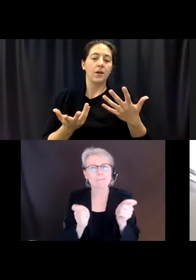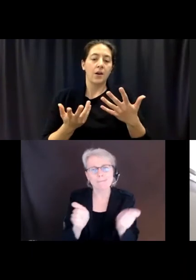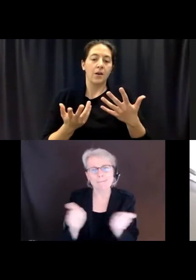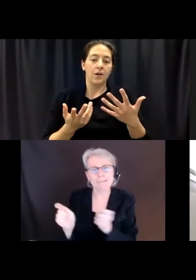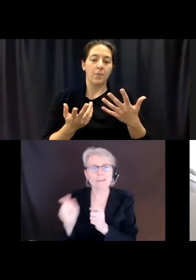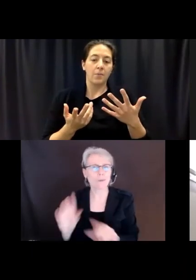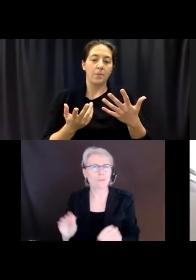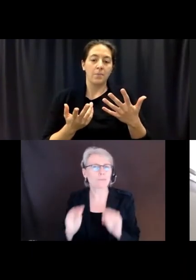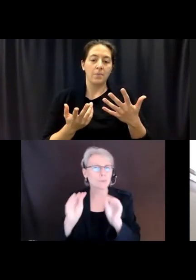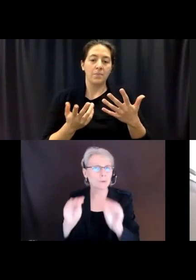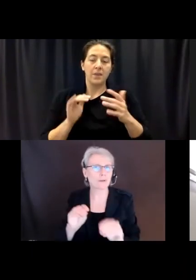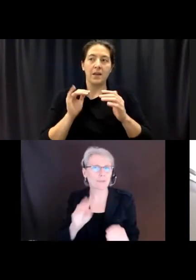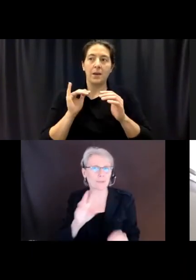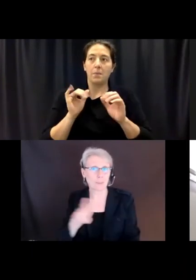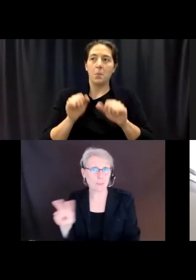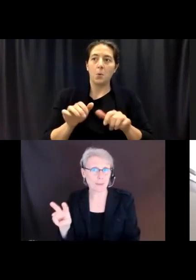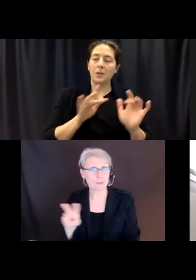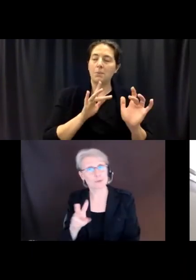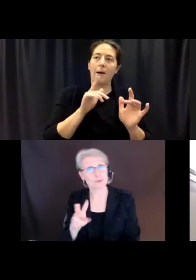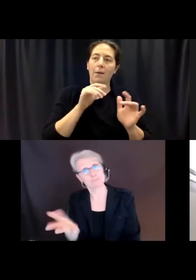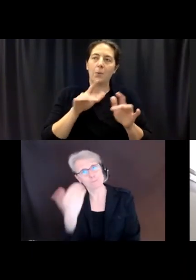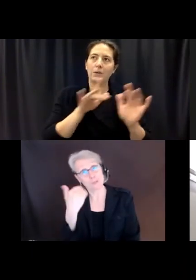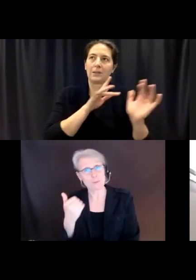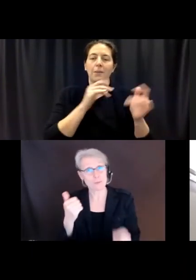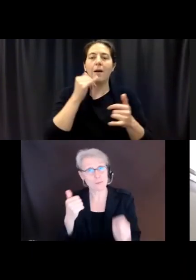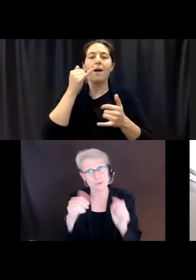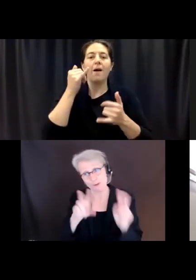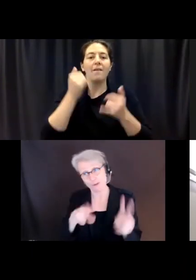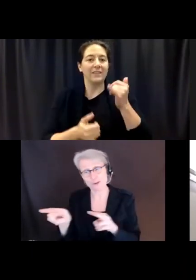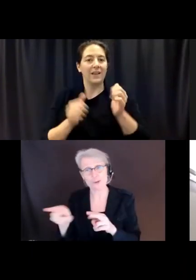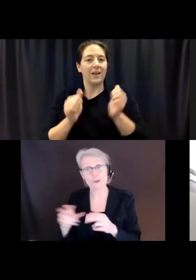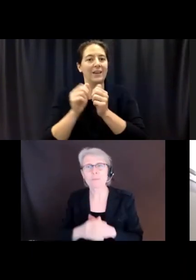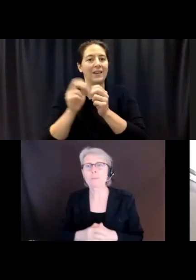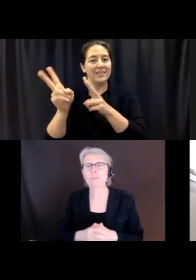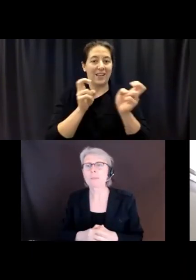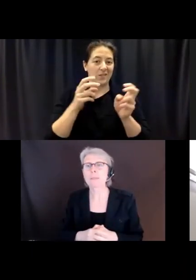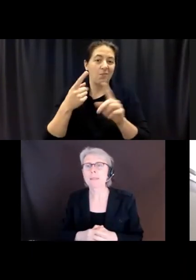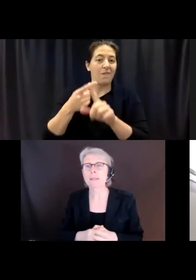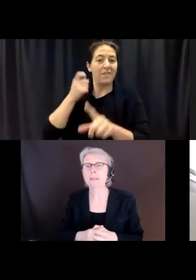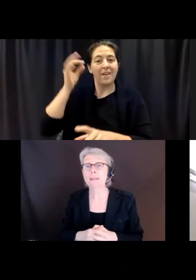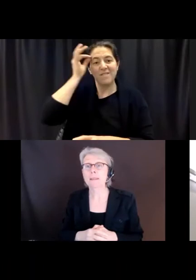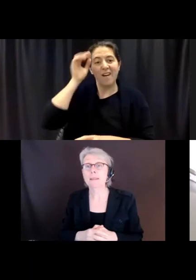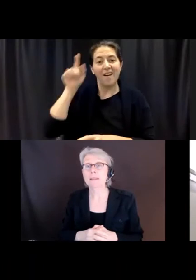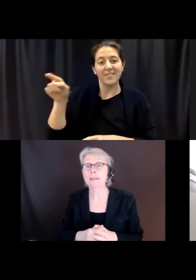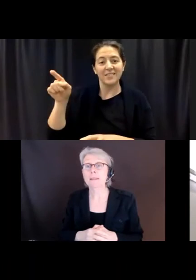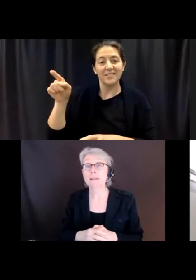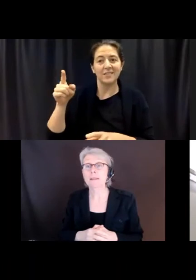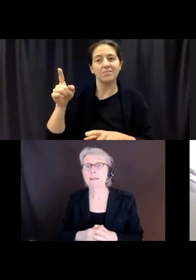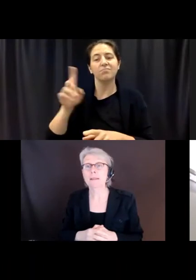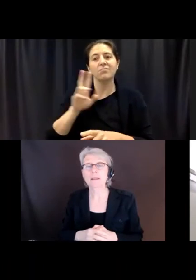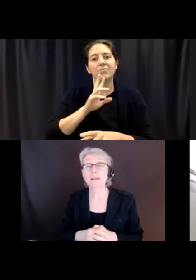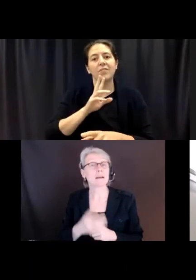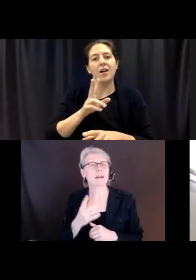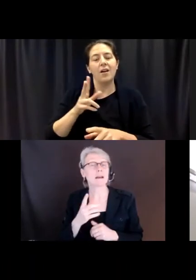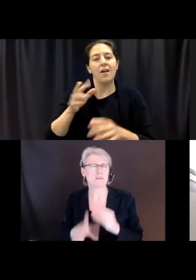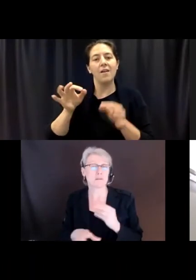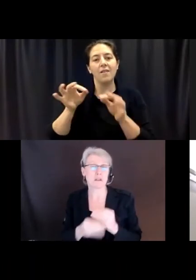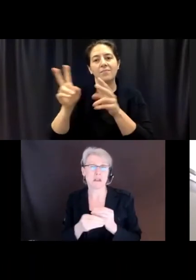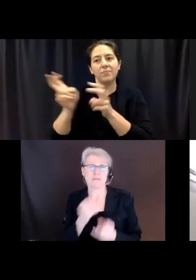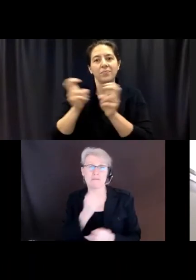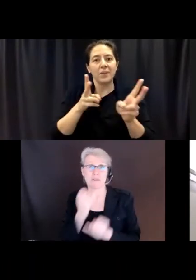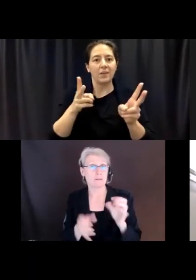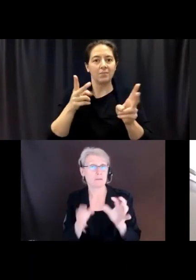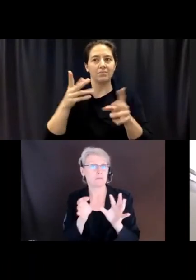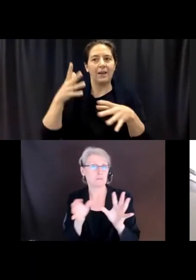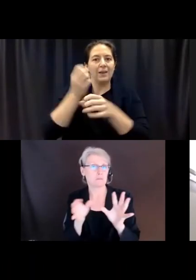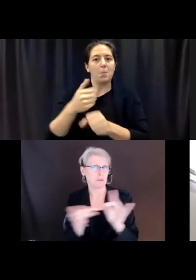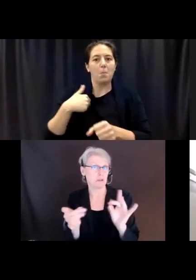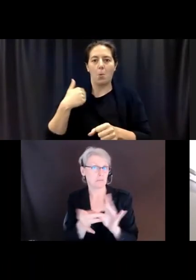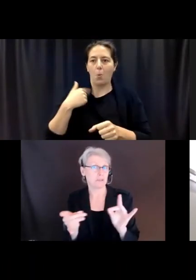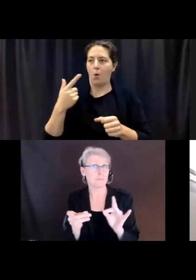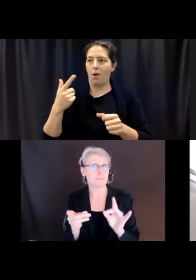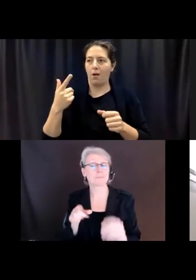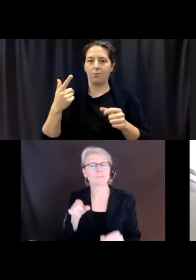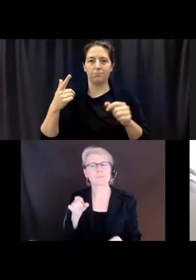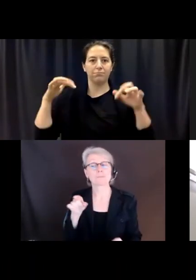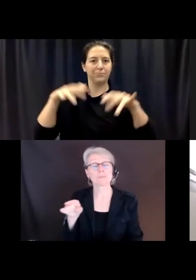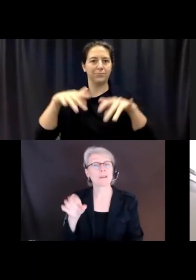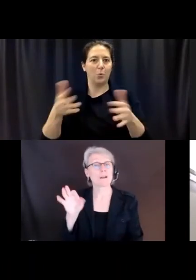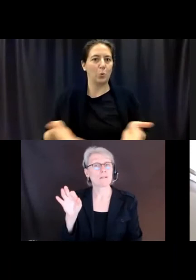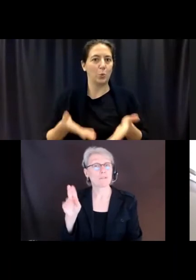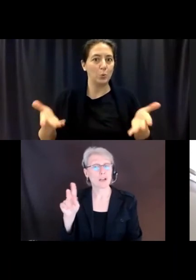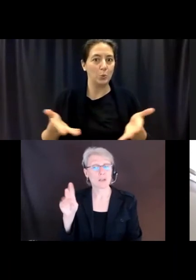COME AND VISIT US. ALLOW ME TO CONCLUDE WITH ONE SENTENCE THAT FRANCE MENTIONED IN THE